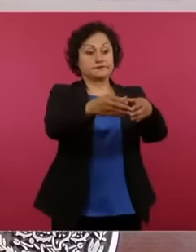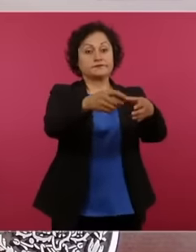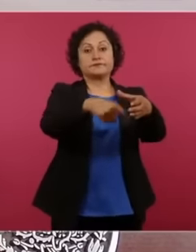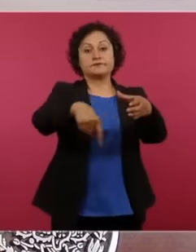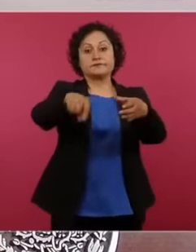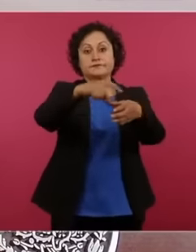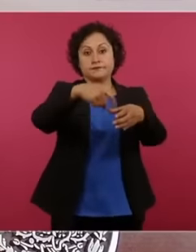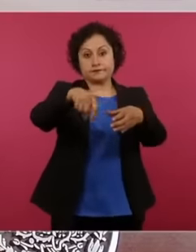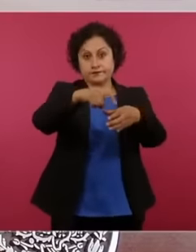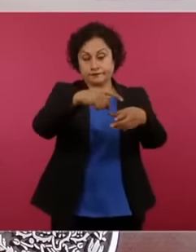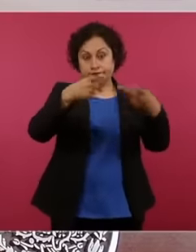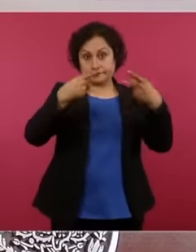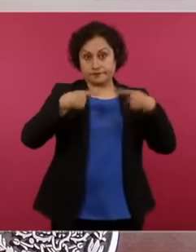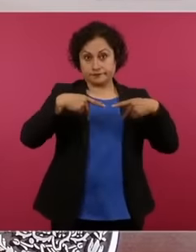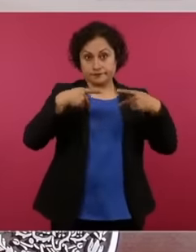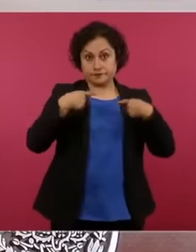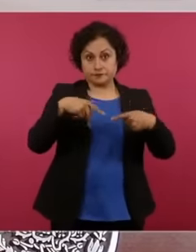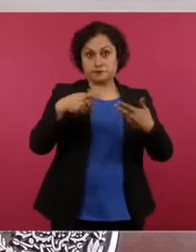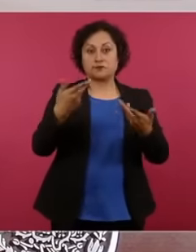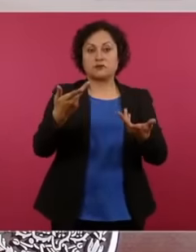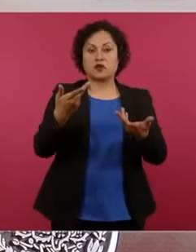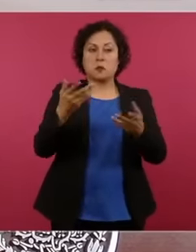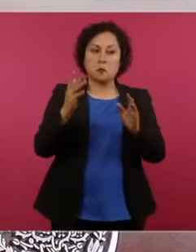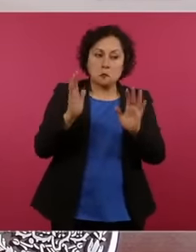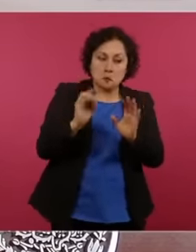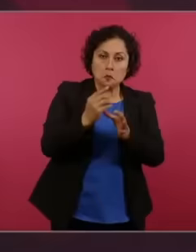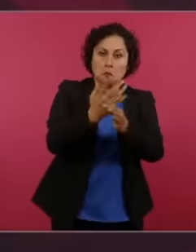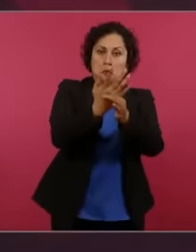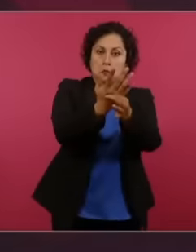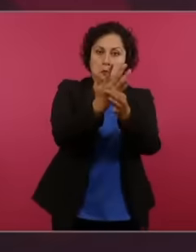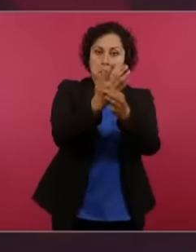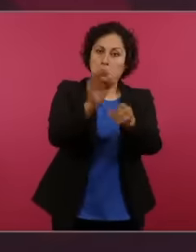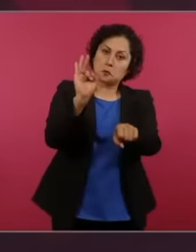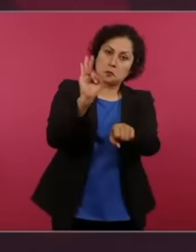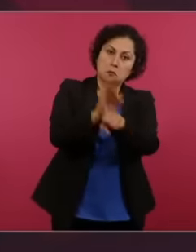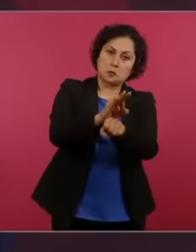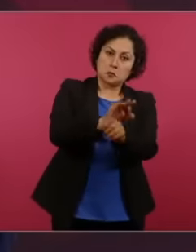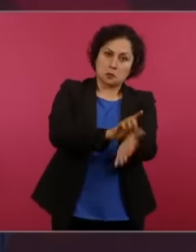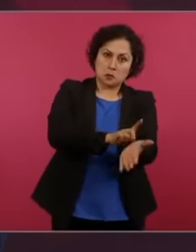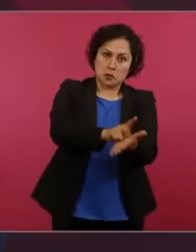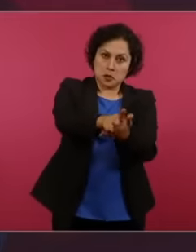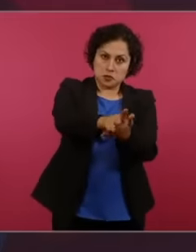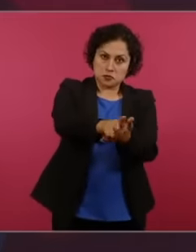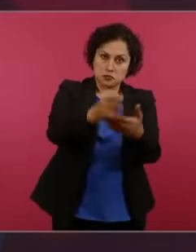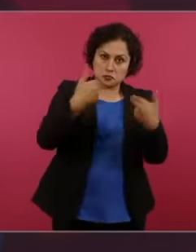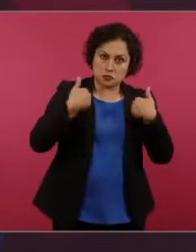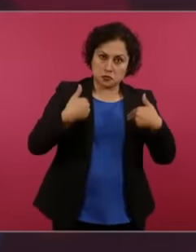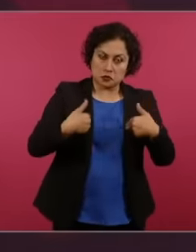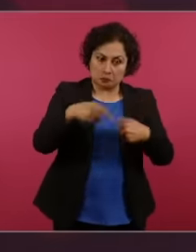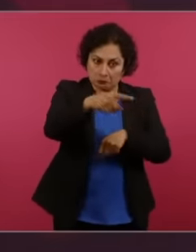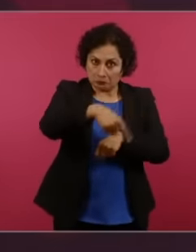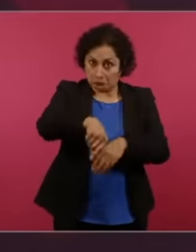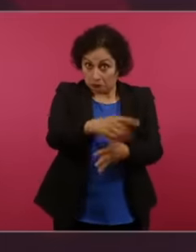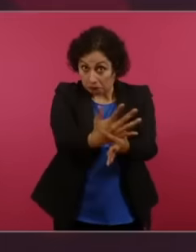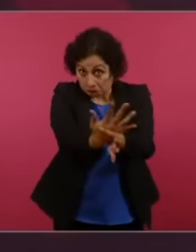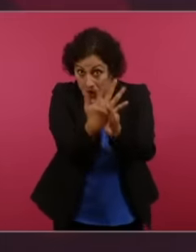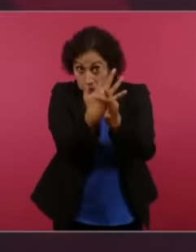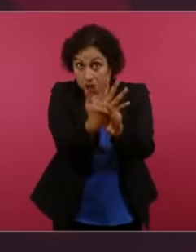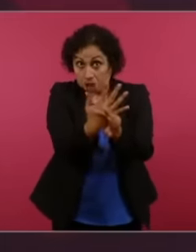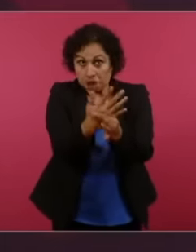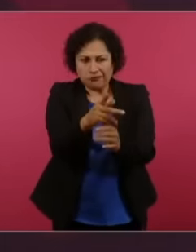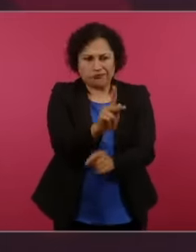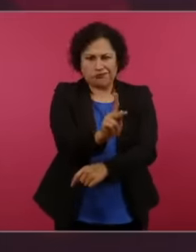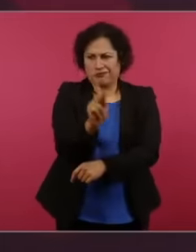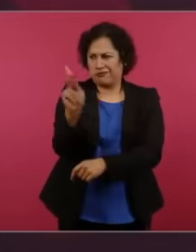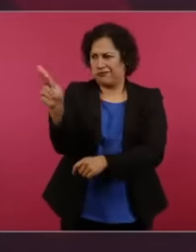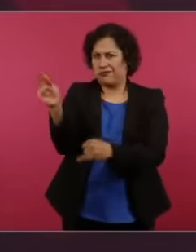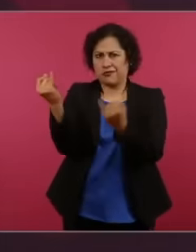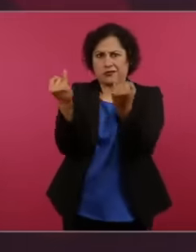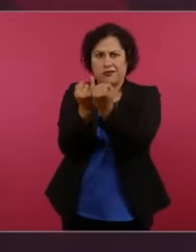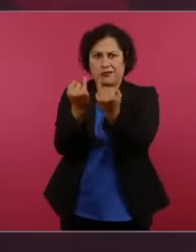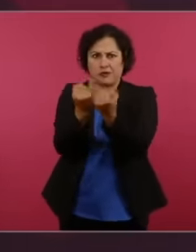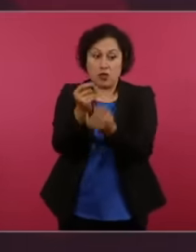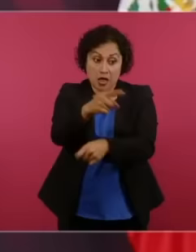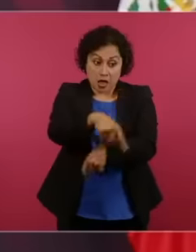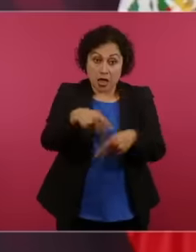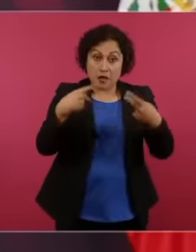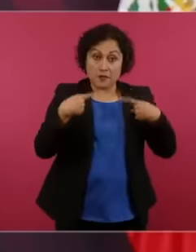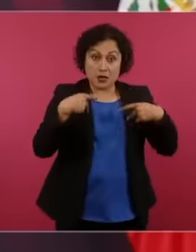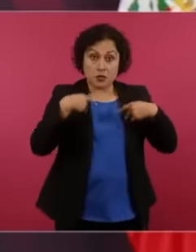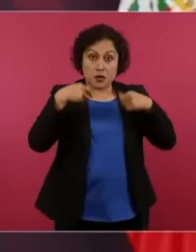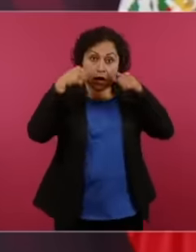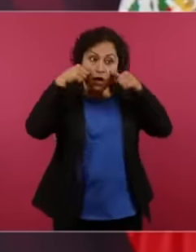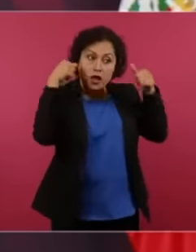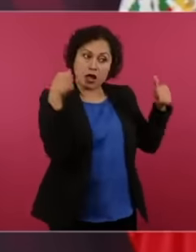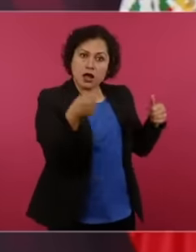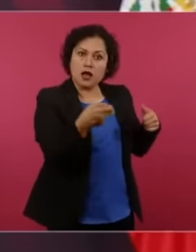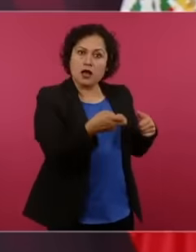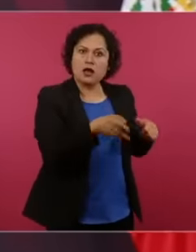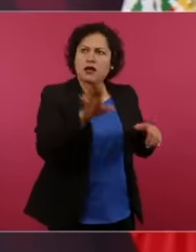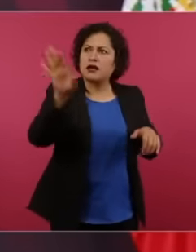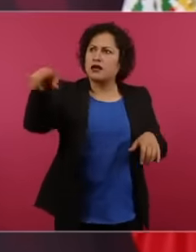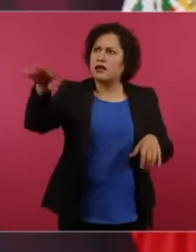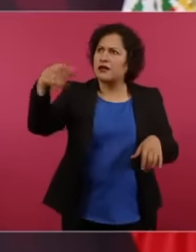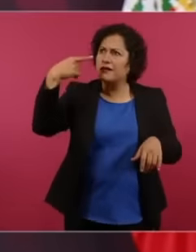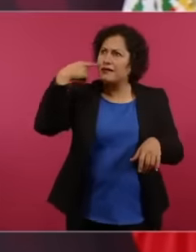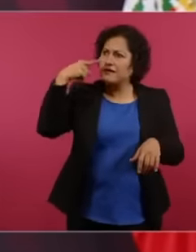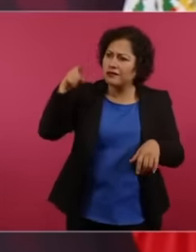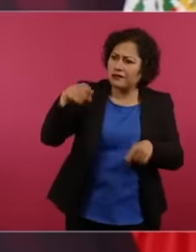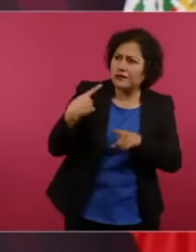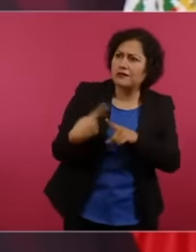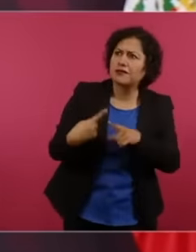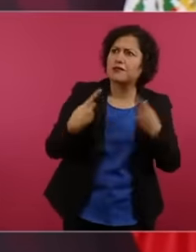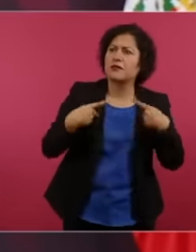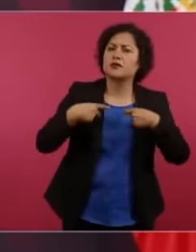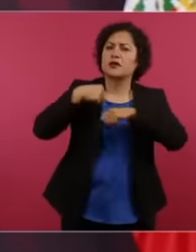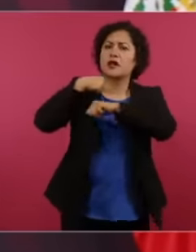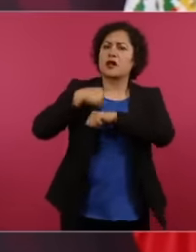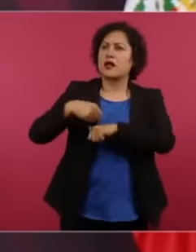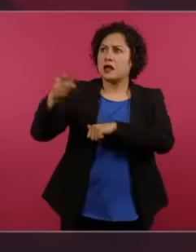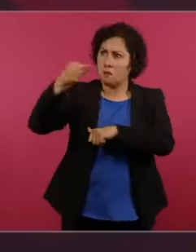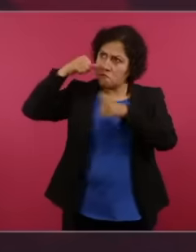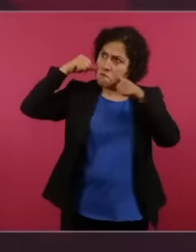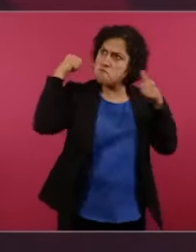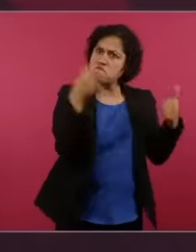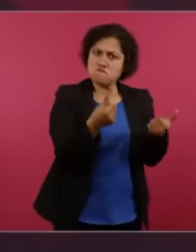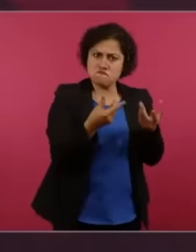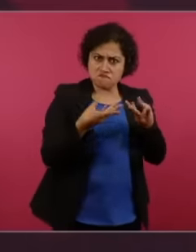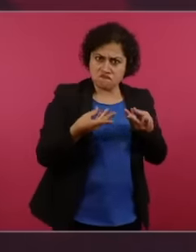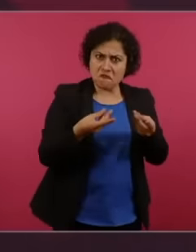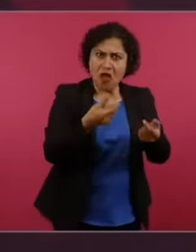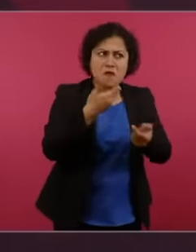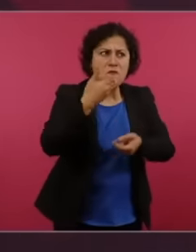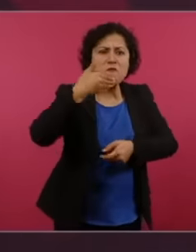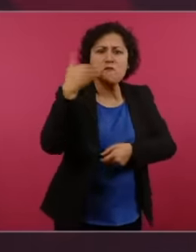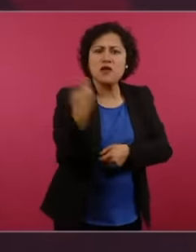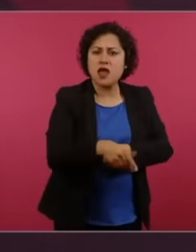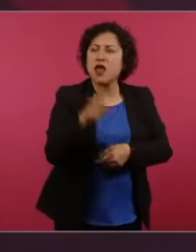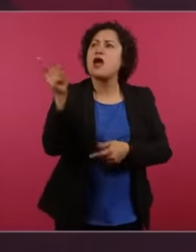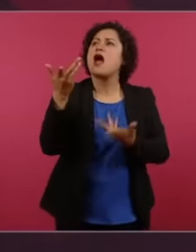instead of requesting that the competent authority resolve and clarify